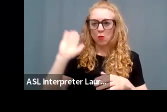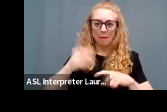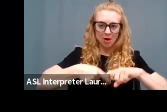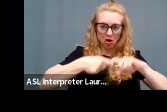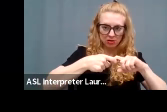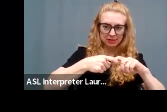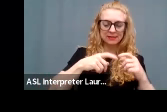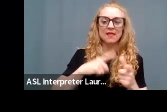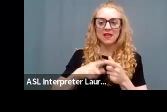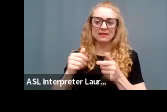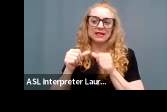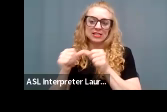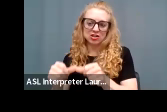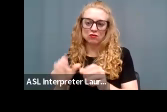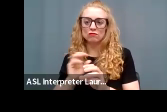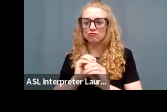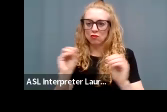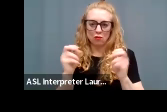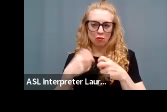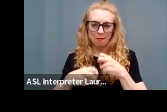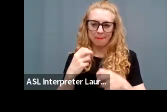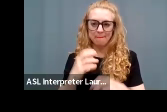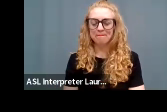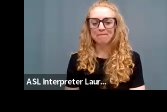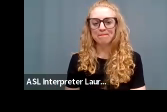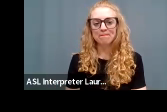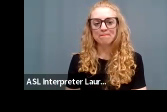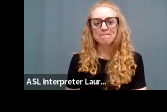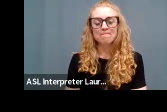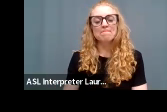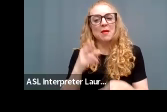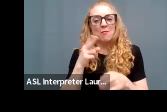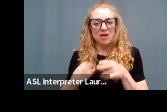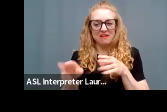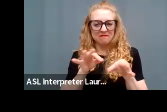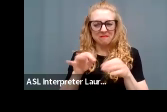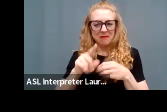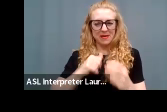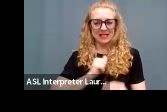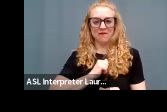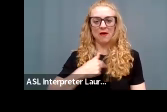then continue so not a problem with that so just a brief introduction uh my name is Forrest Holloman